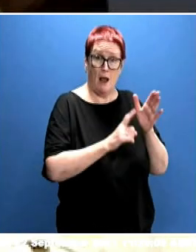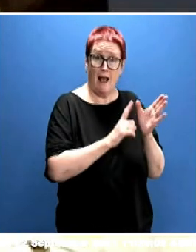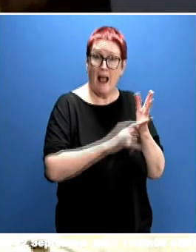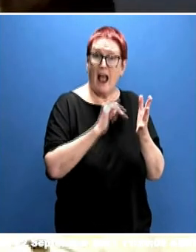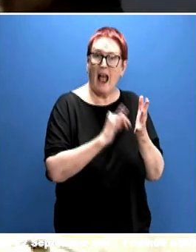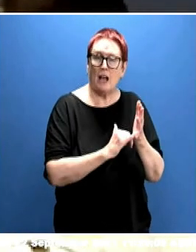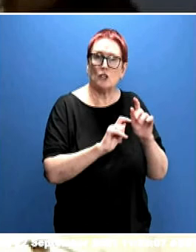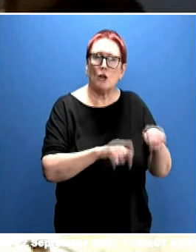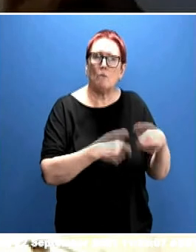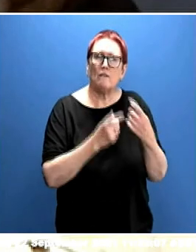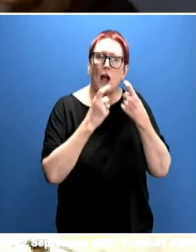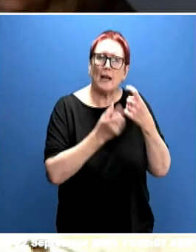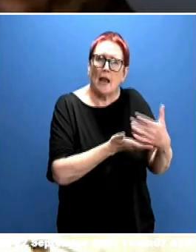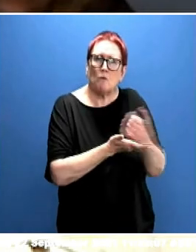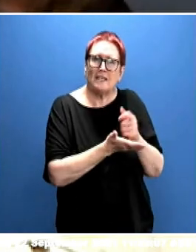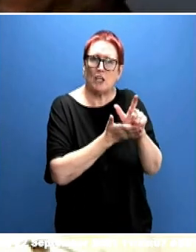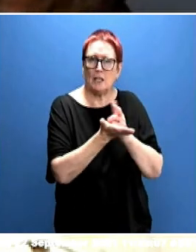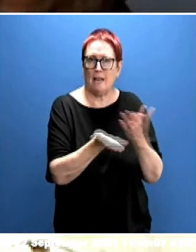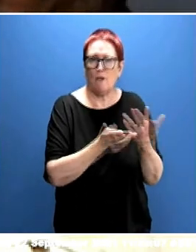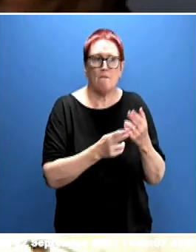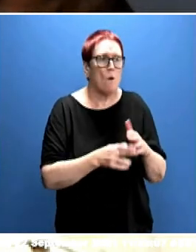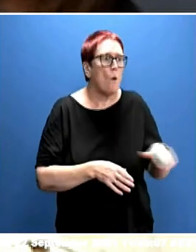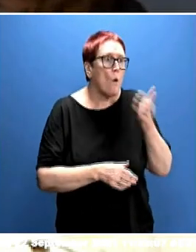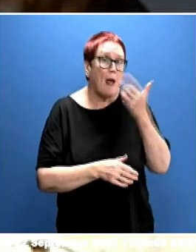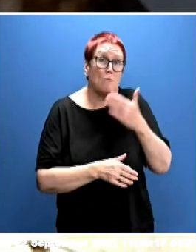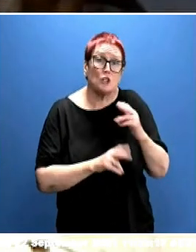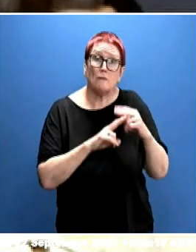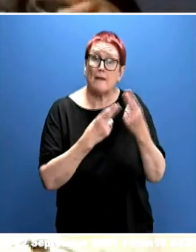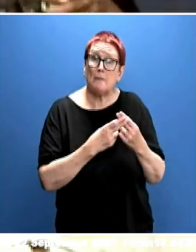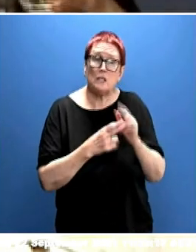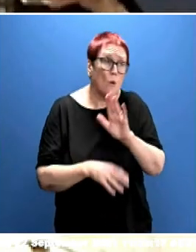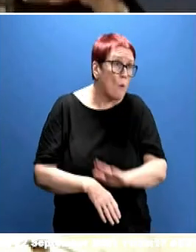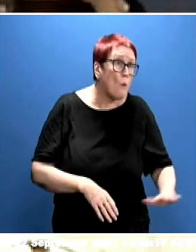protection legal service to Aboriginal families and children across the State.